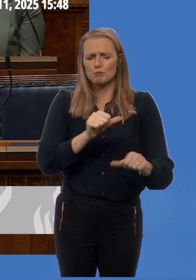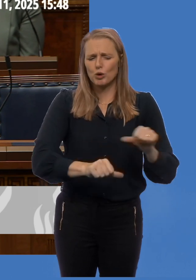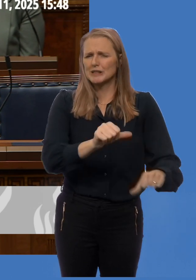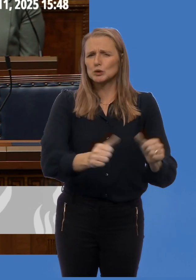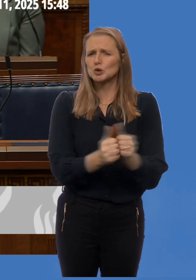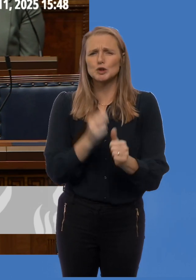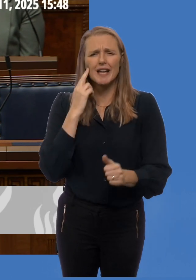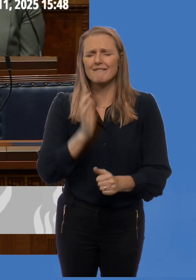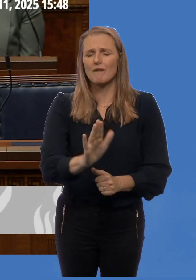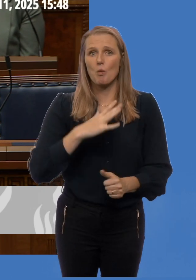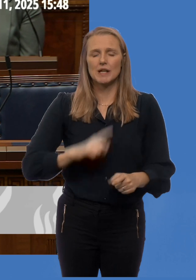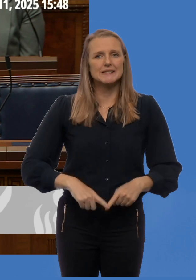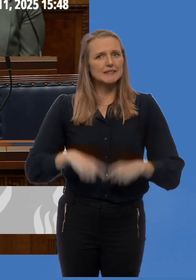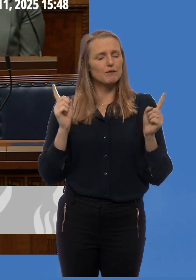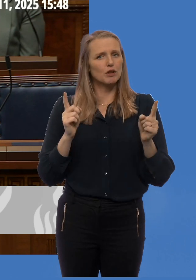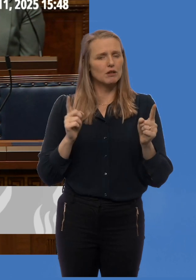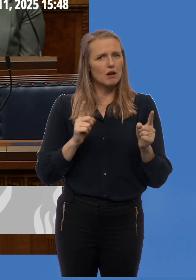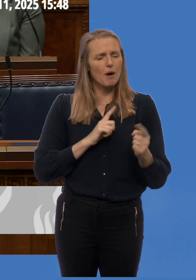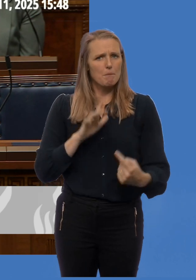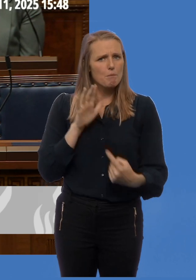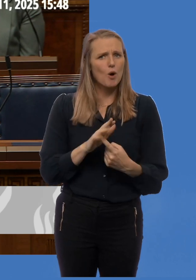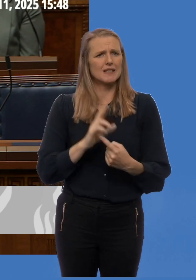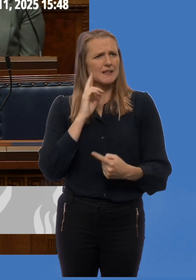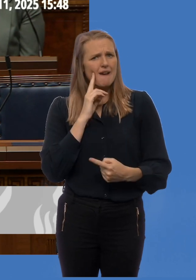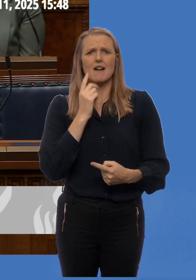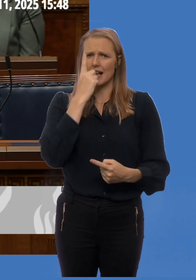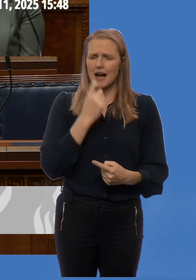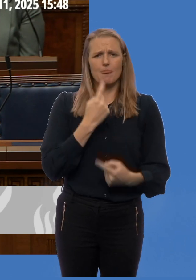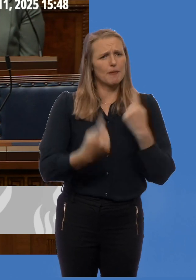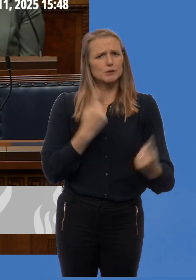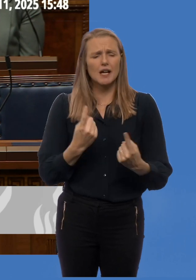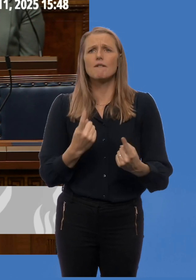resources they need to digest the evidence and provide meaningful input.